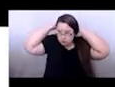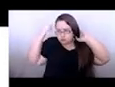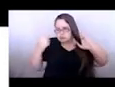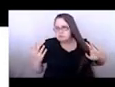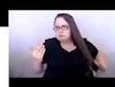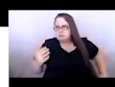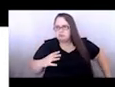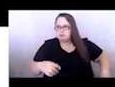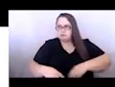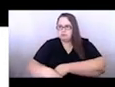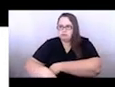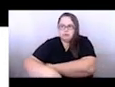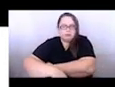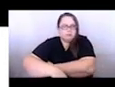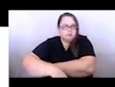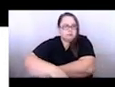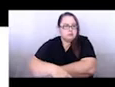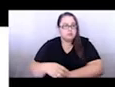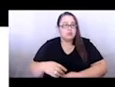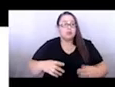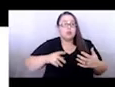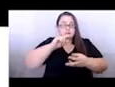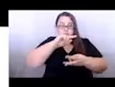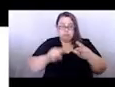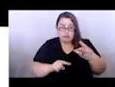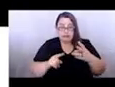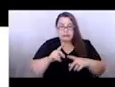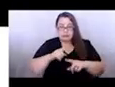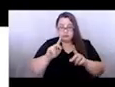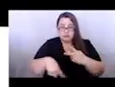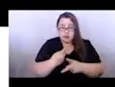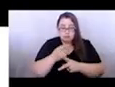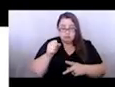OK, so while there are six types of boundaries, there are also levels of boundaries as well.